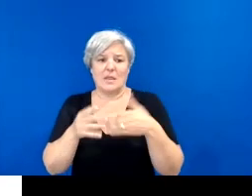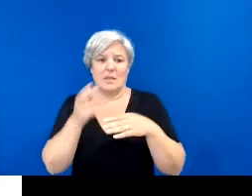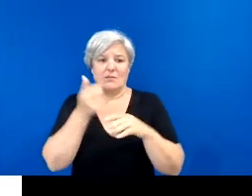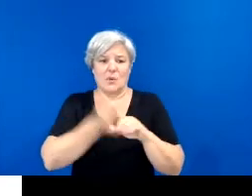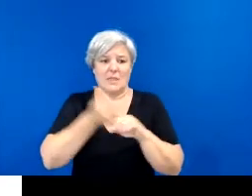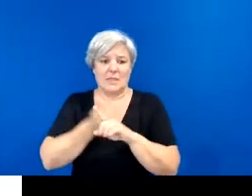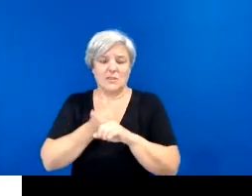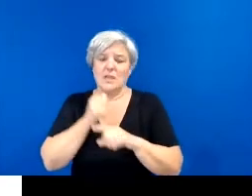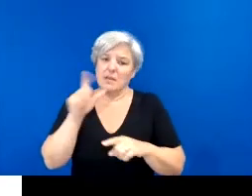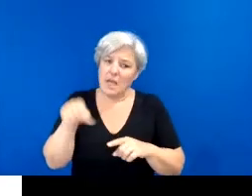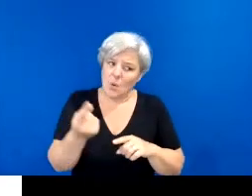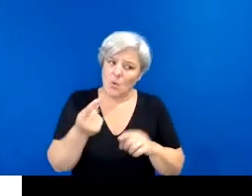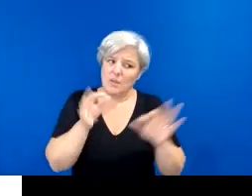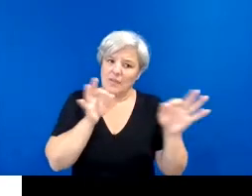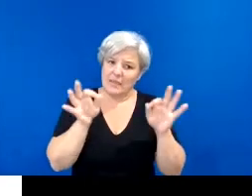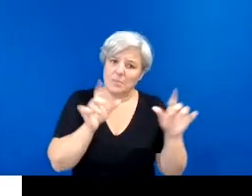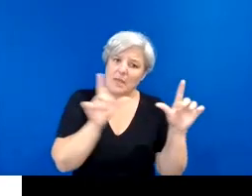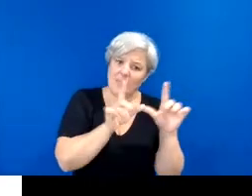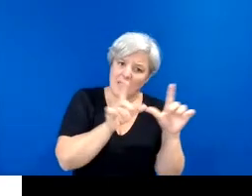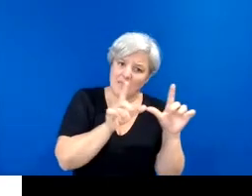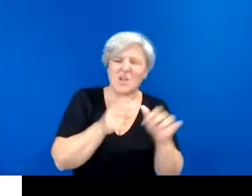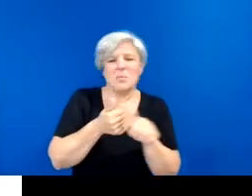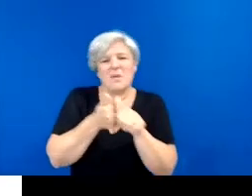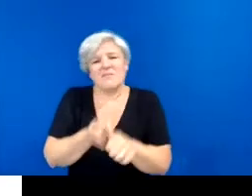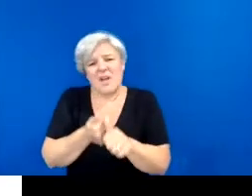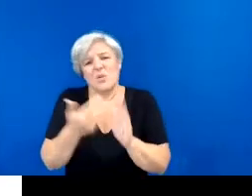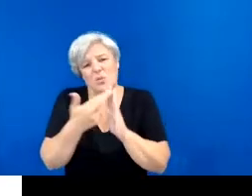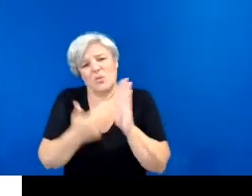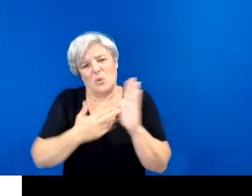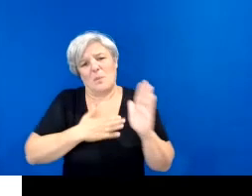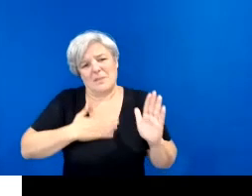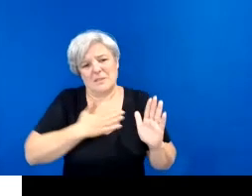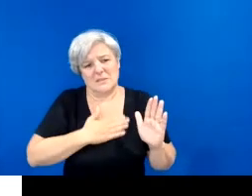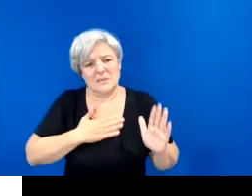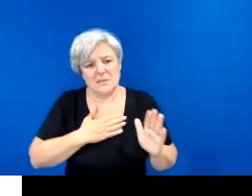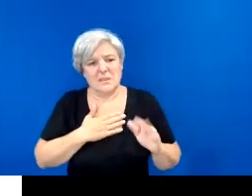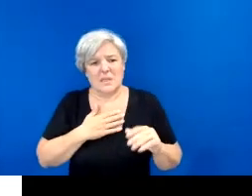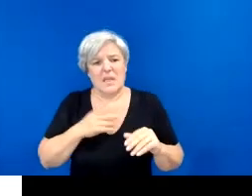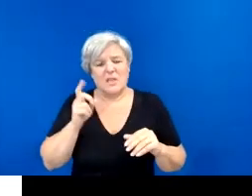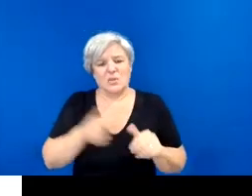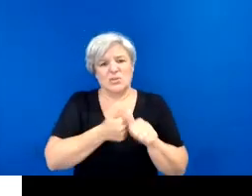they not only explain the license and how they these collections should be attributed by